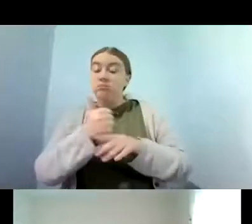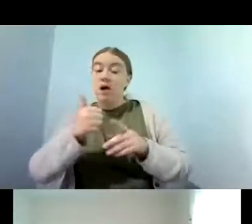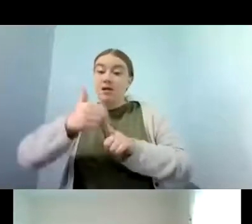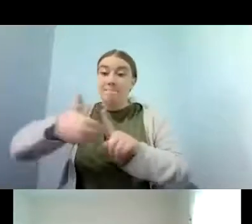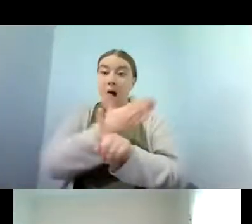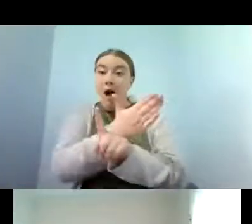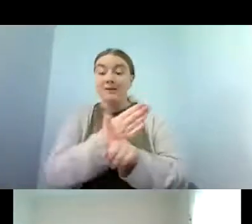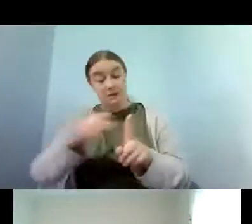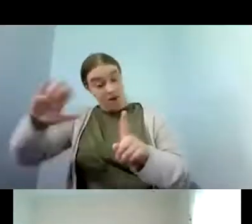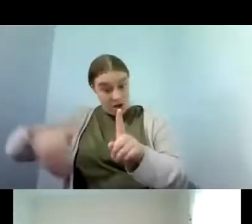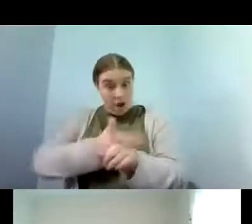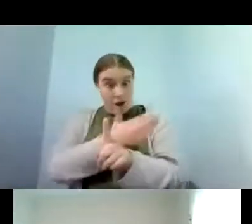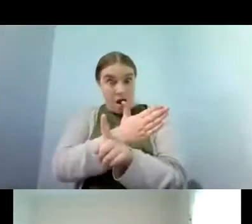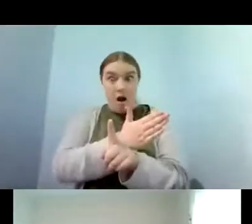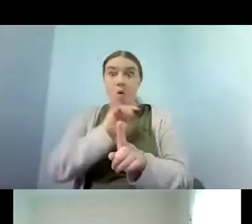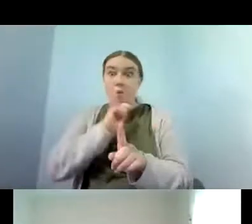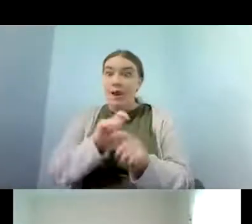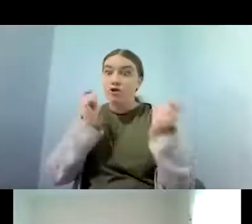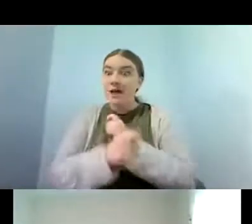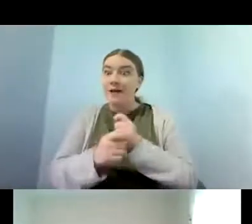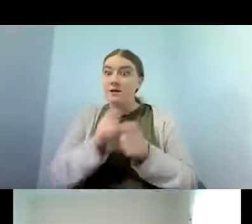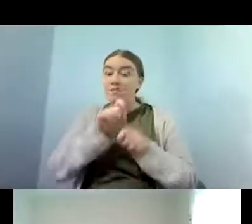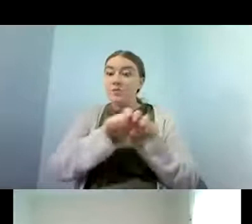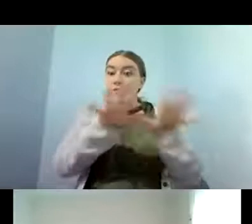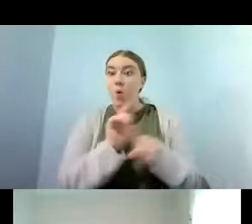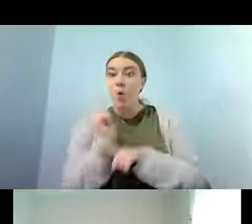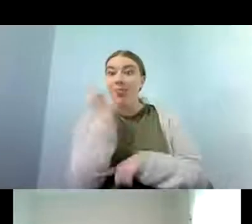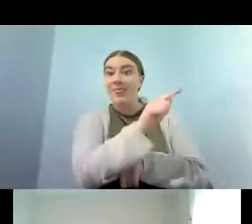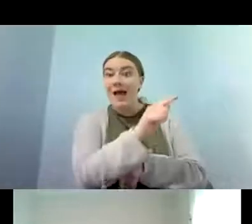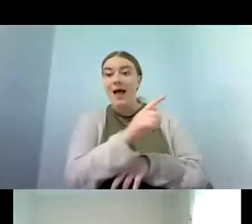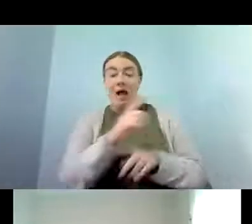know where they're spawning now are they are they immediately going to head back to their historical